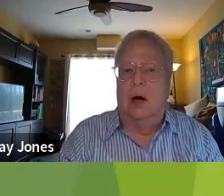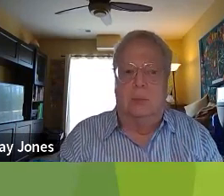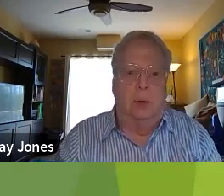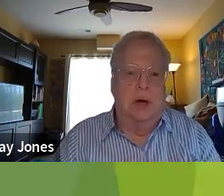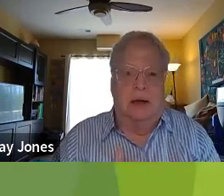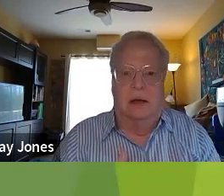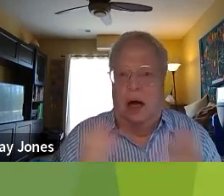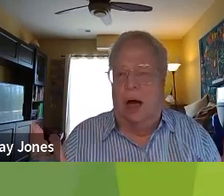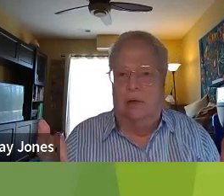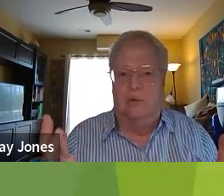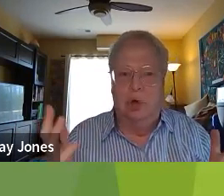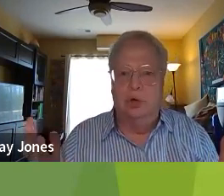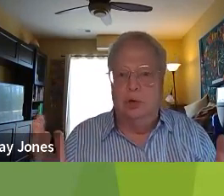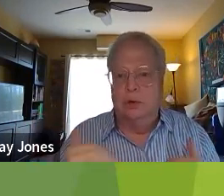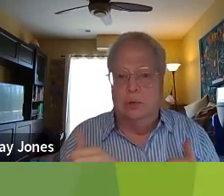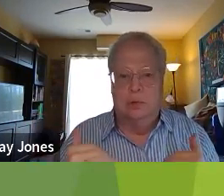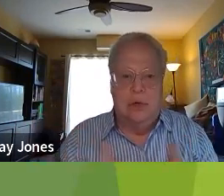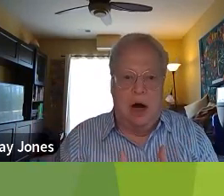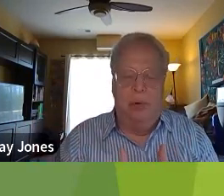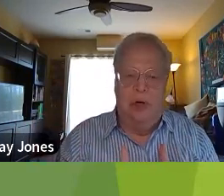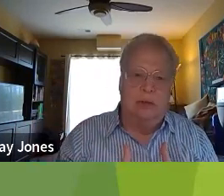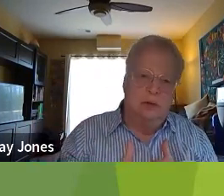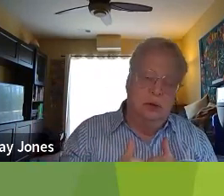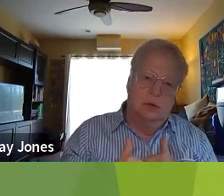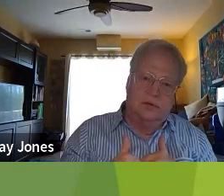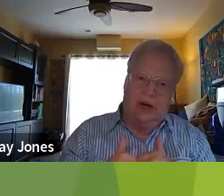And we had a lot of users helping us to develop that app.